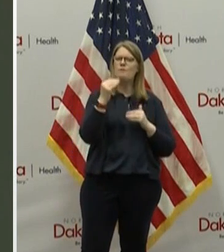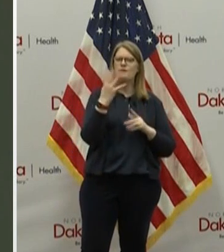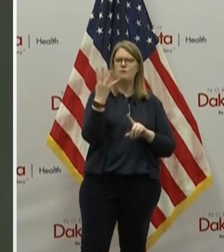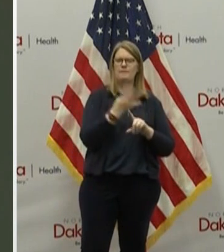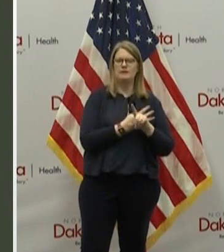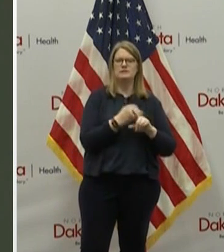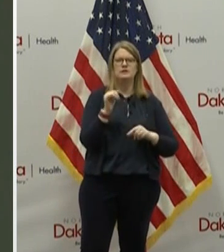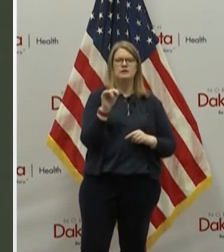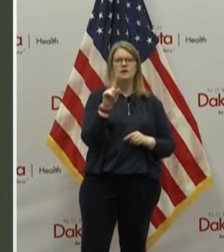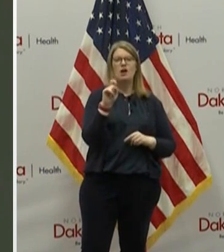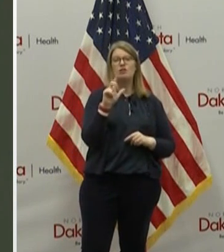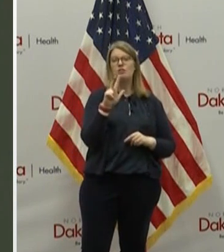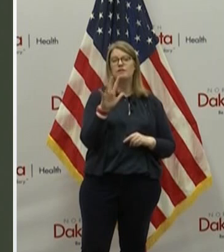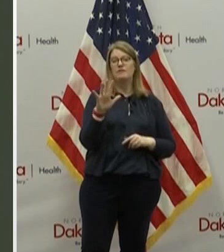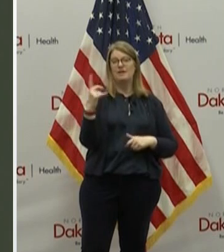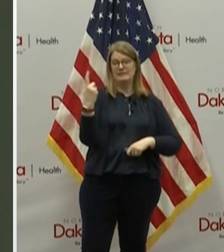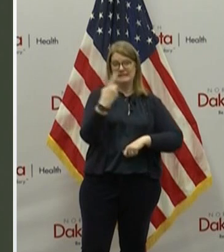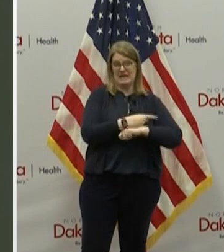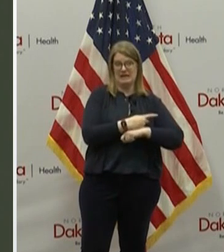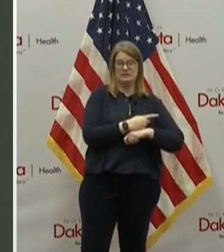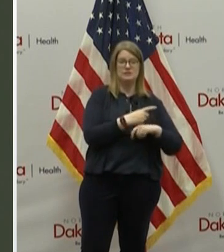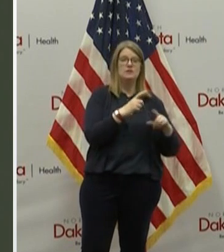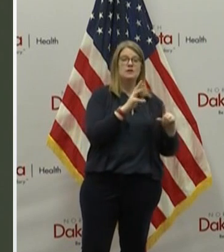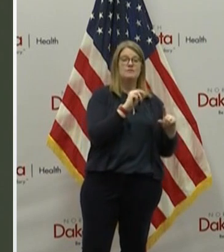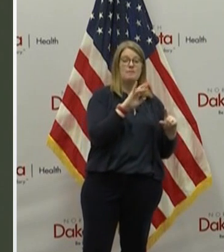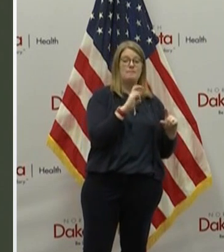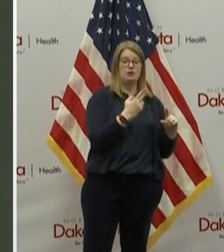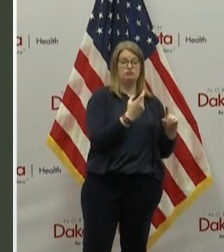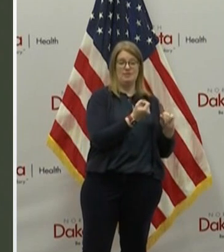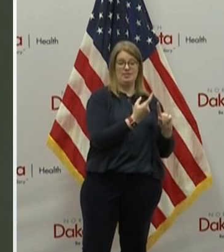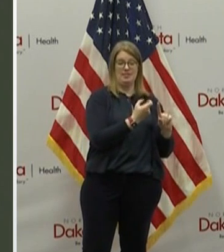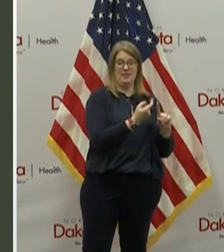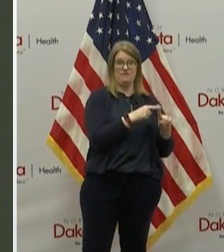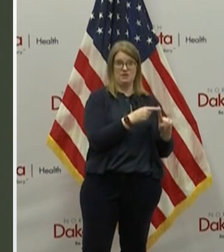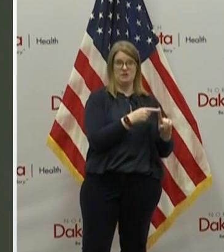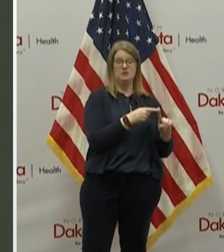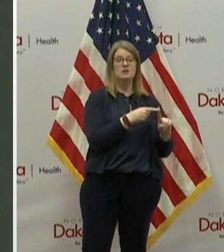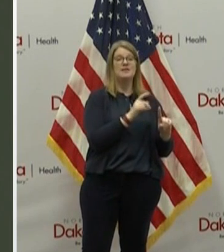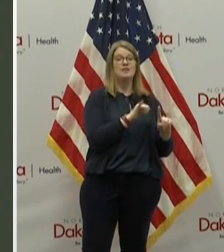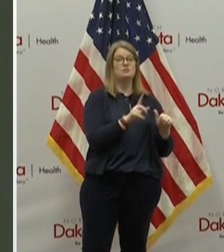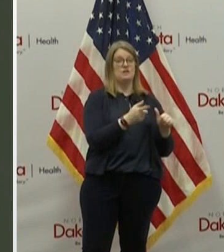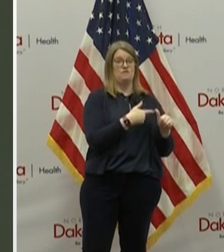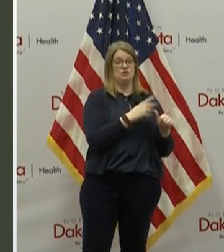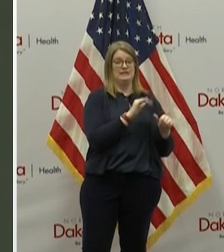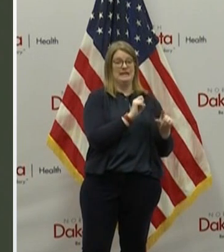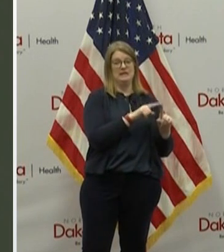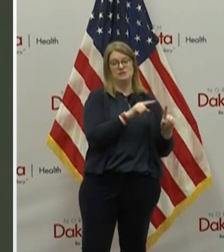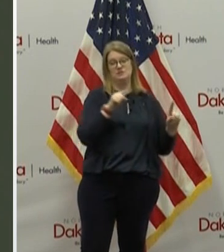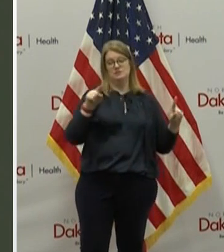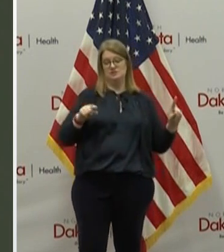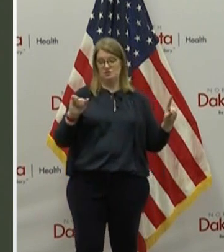NUMBER DOWN. WE'VE HAD -- IT TOOK US OVER 4